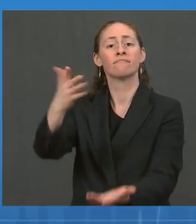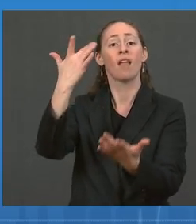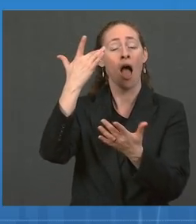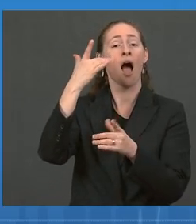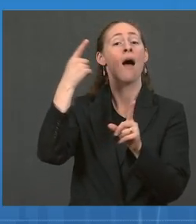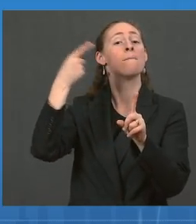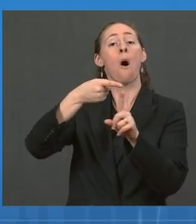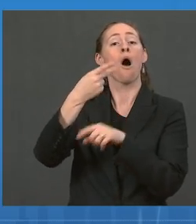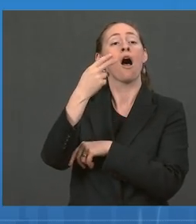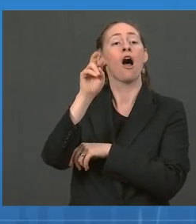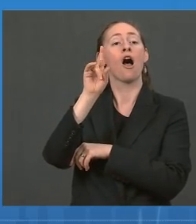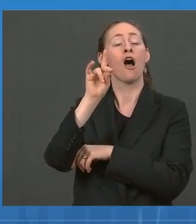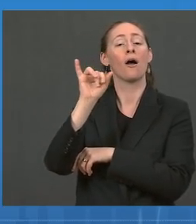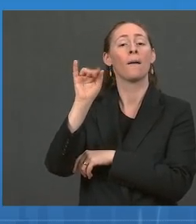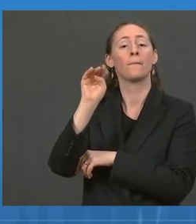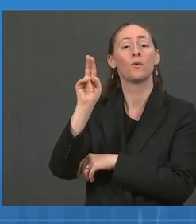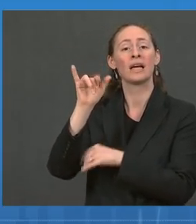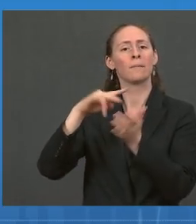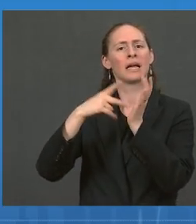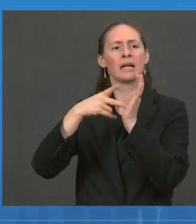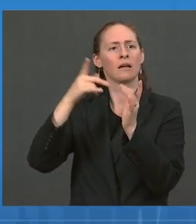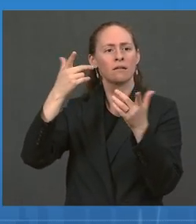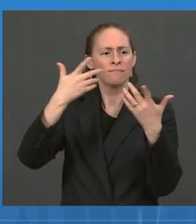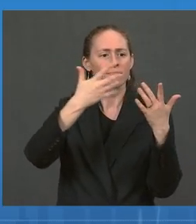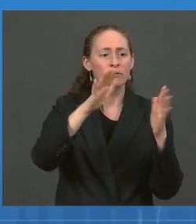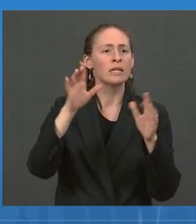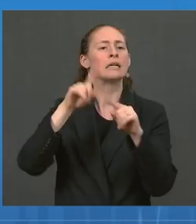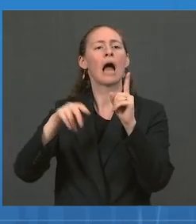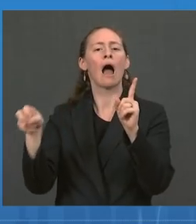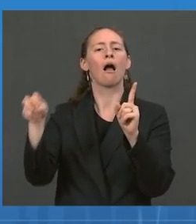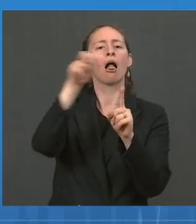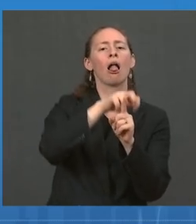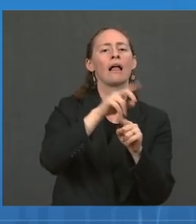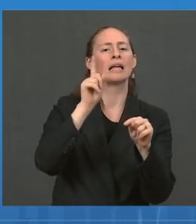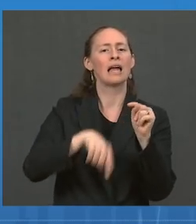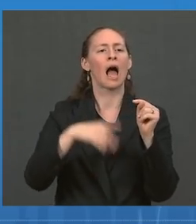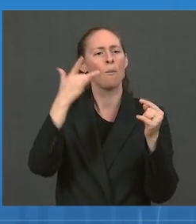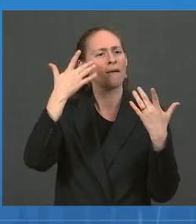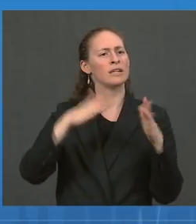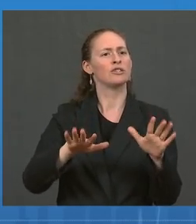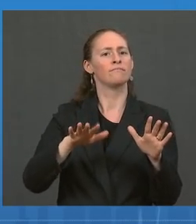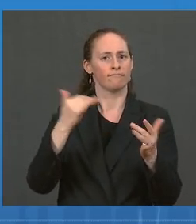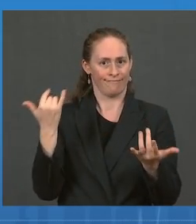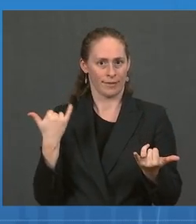But right now, we don't know what that number is. And when you don't know what the number is, what do you do?